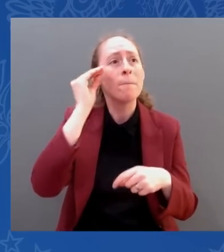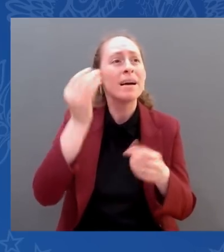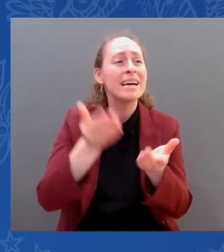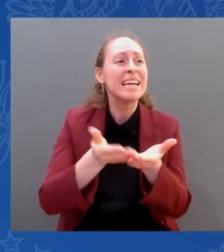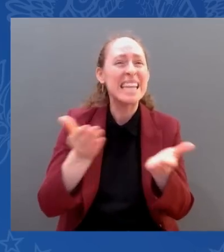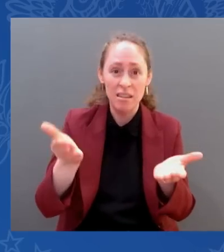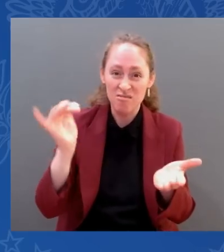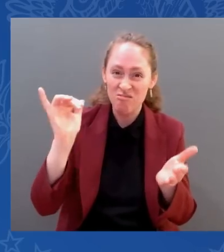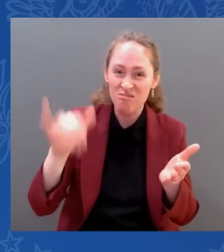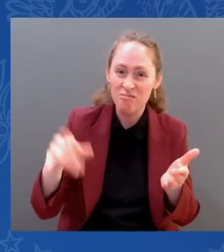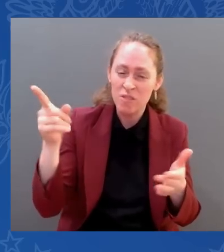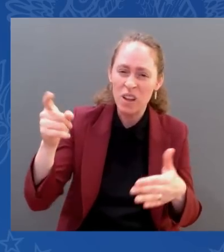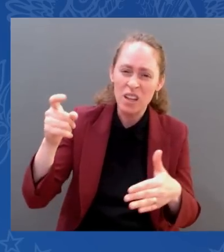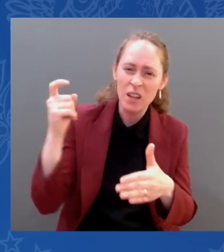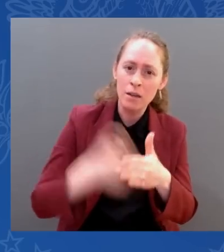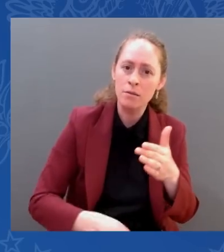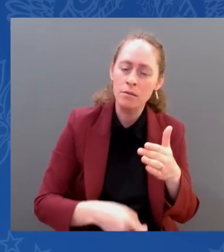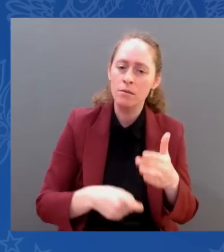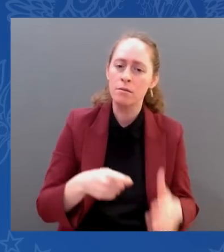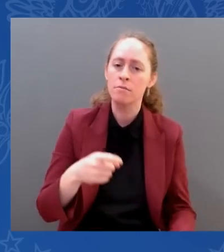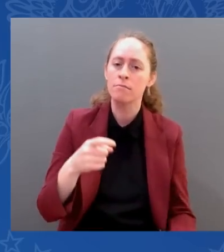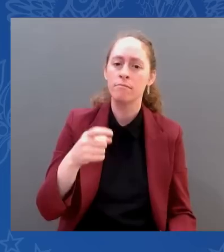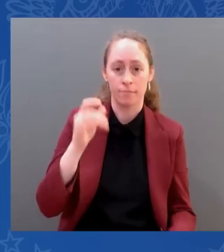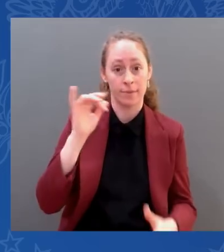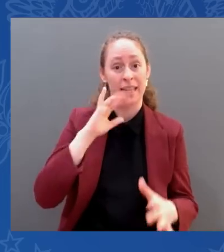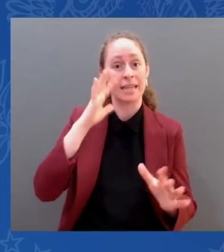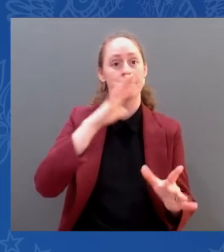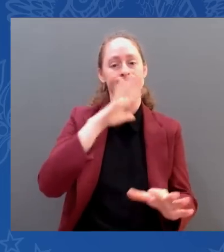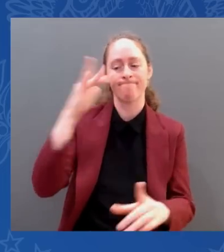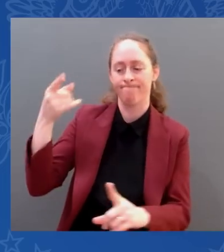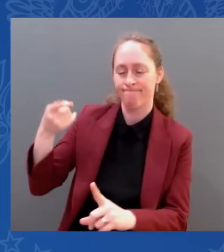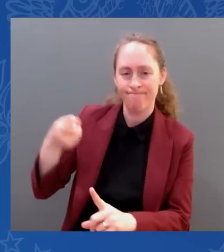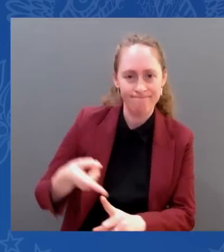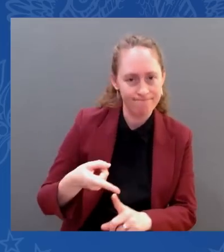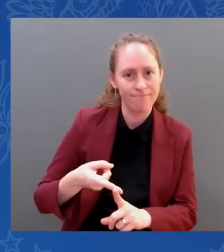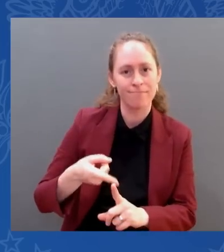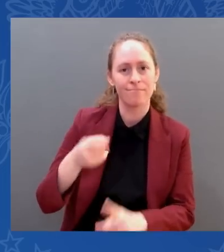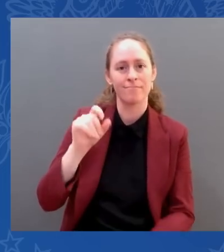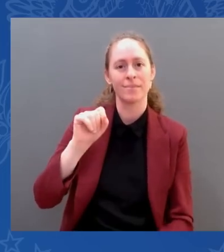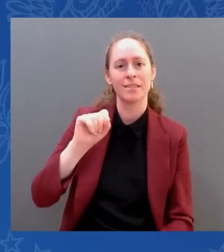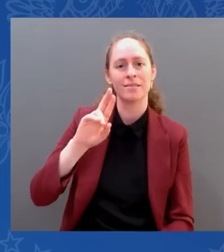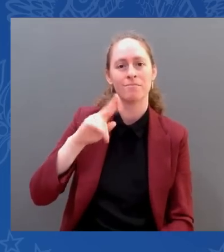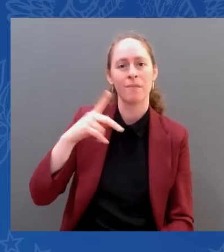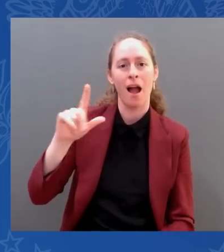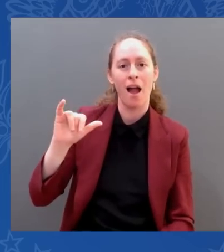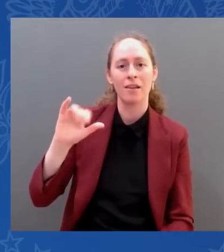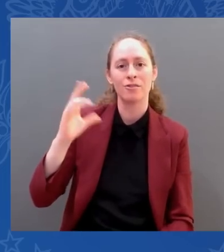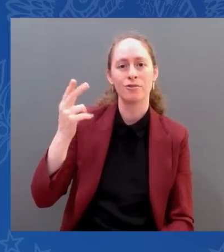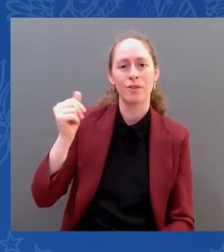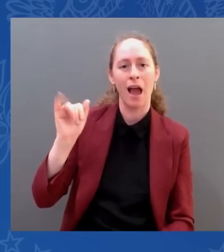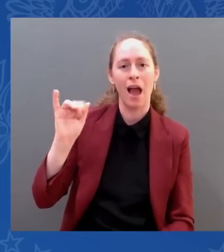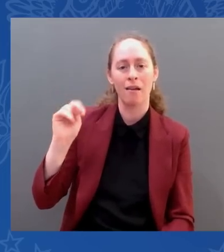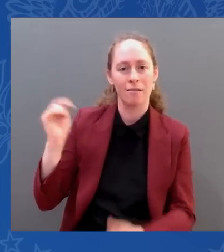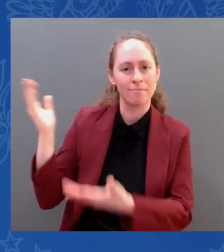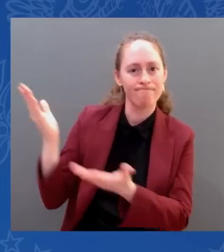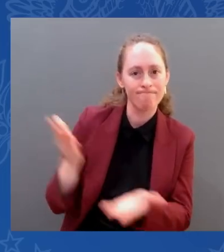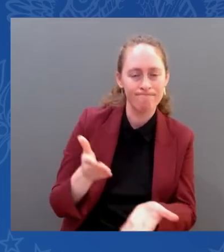and what's coming from abroad. I'm doing everything in my power to blunt Putin's price hike and bring down the cost of gas and food.